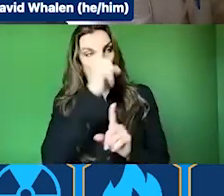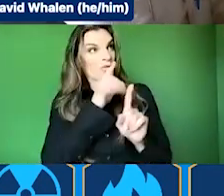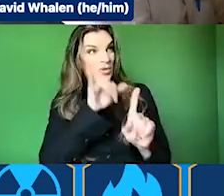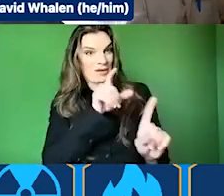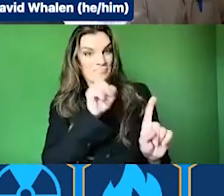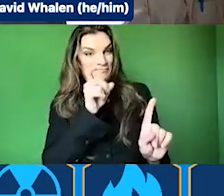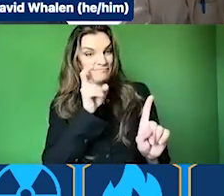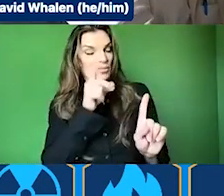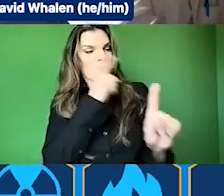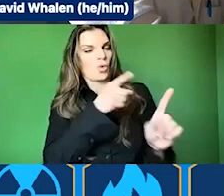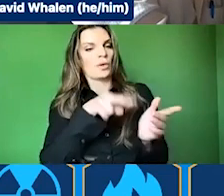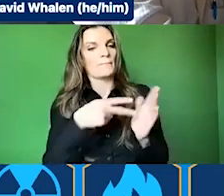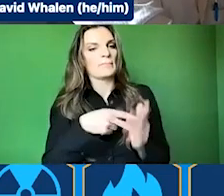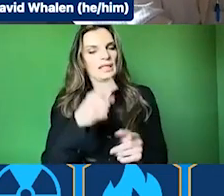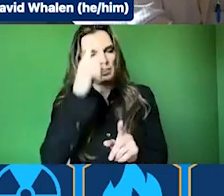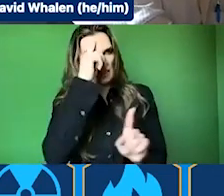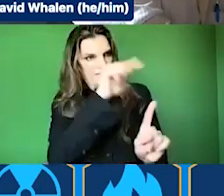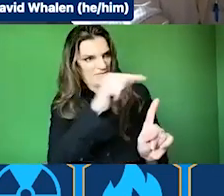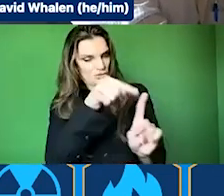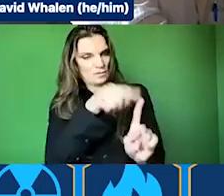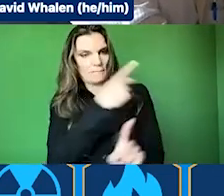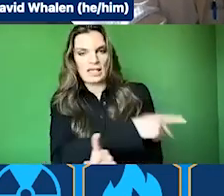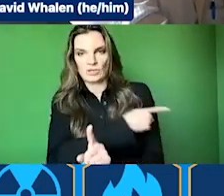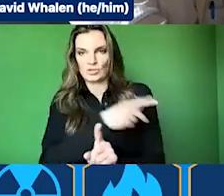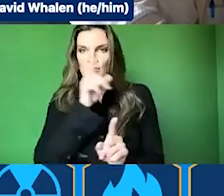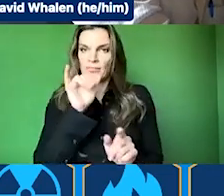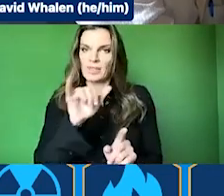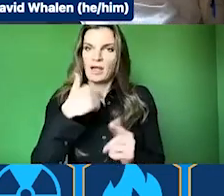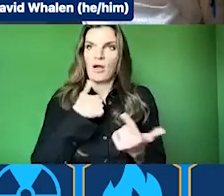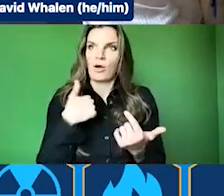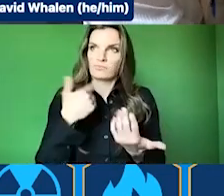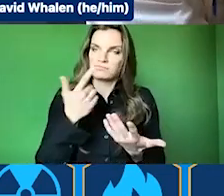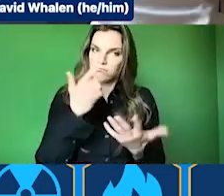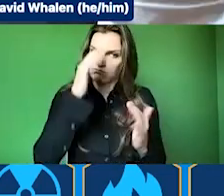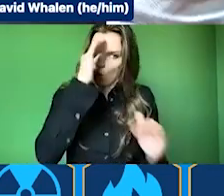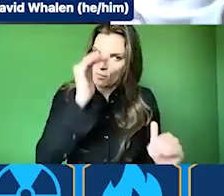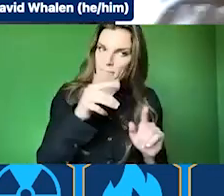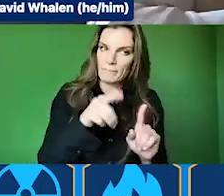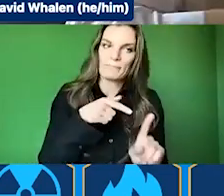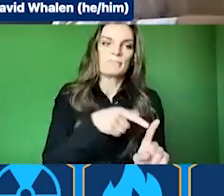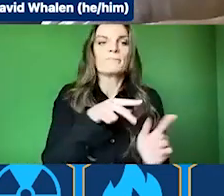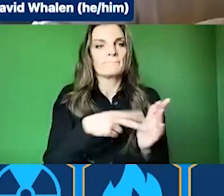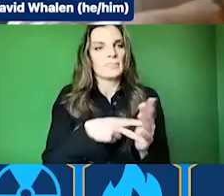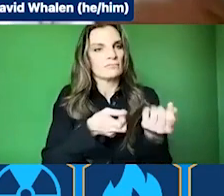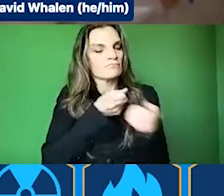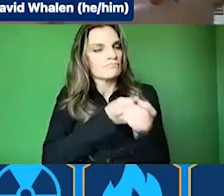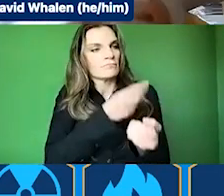centered decision making at least ideally right. That is the aim and home. Fidelity to the individual patient and